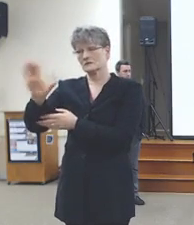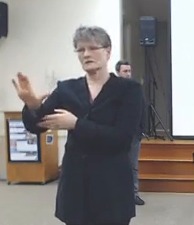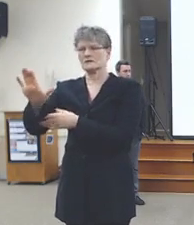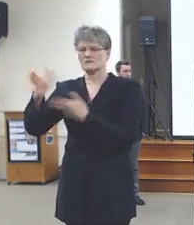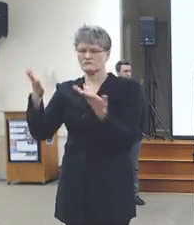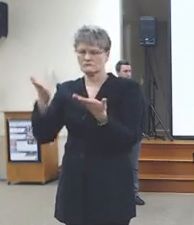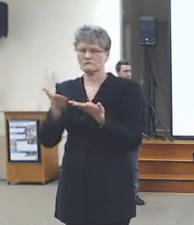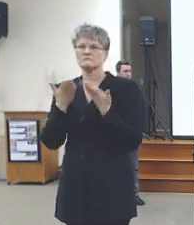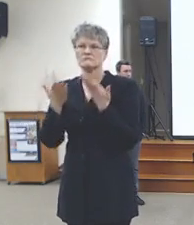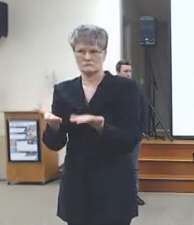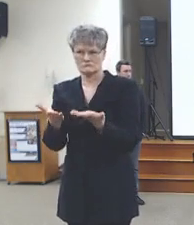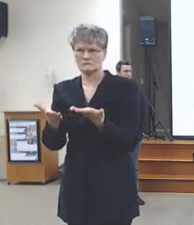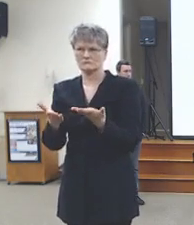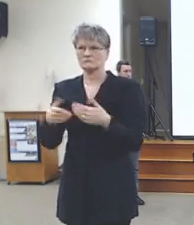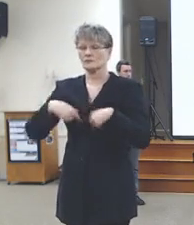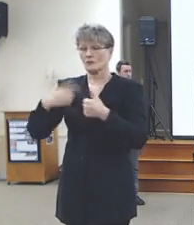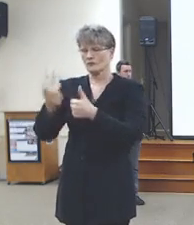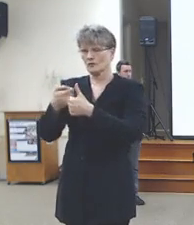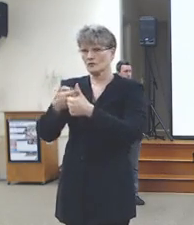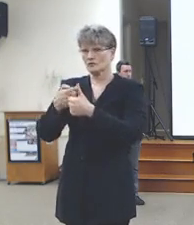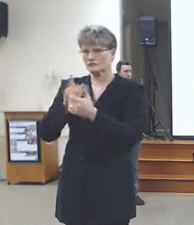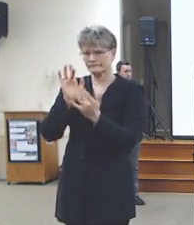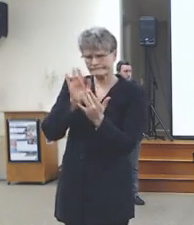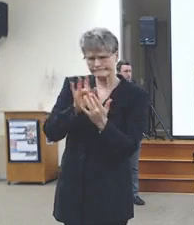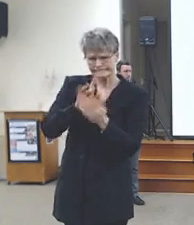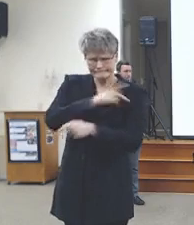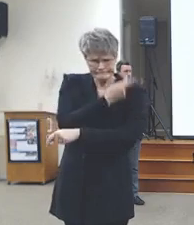ask the patient where they've been and what they've done since the time